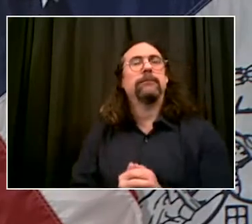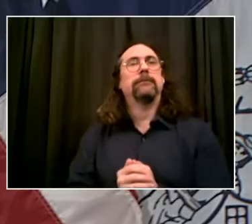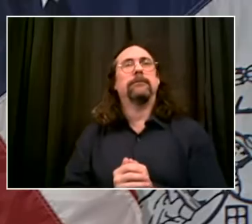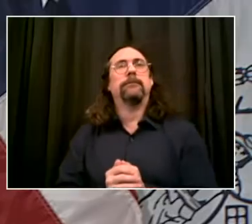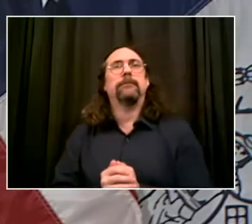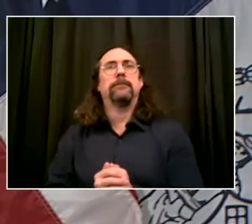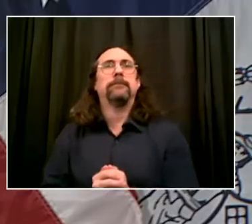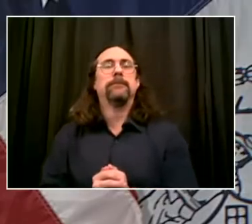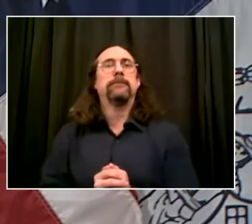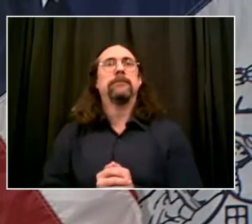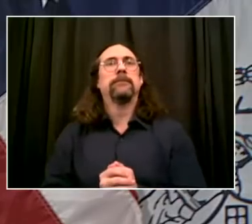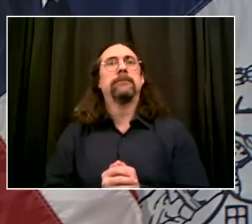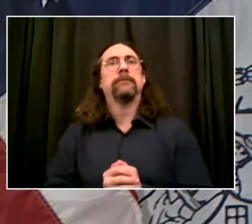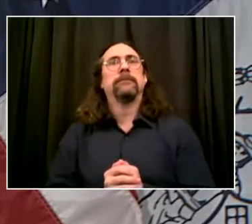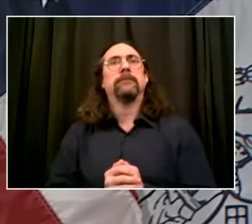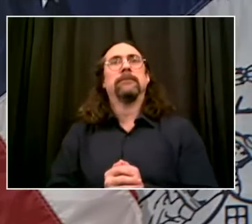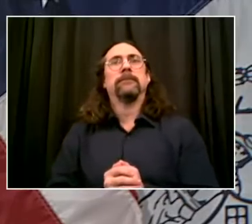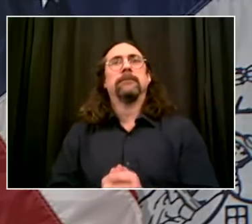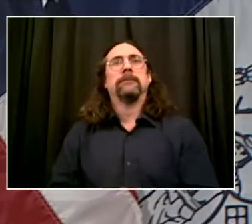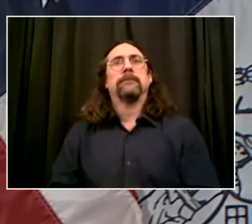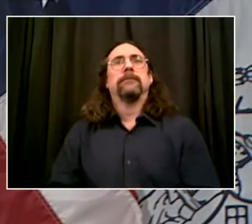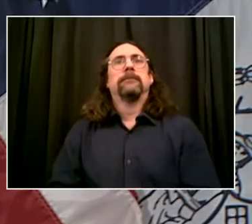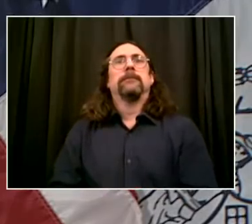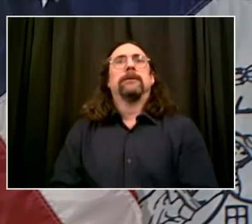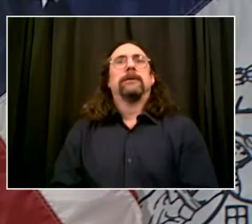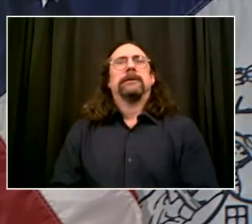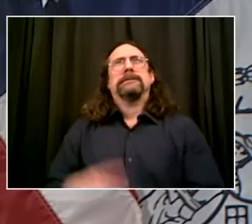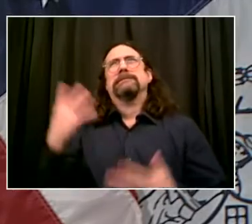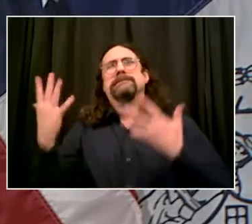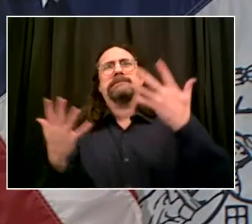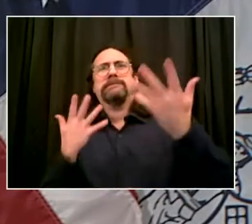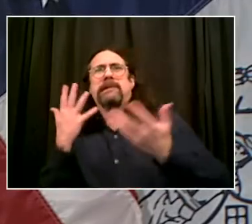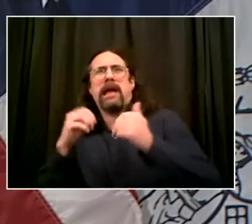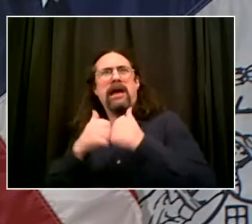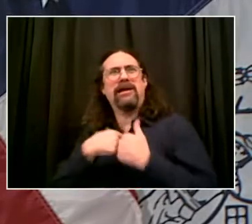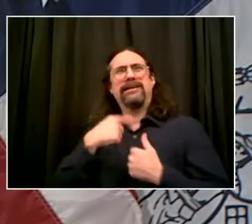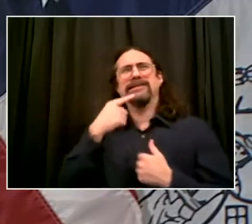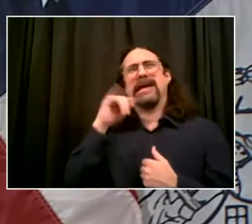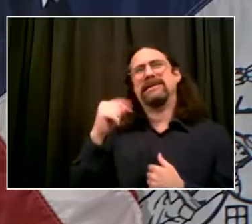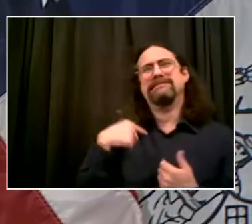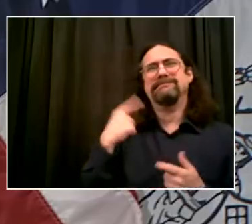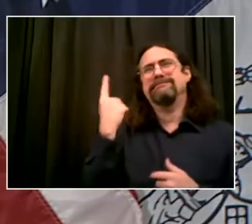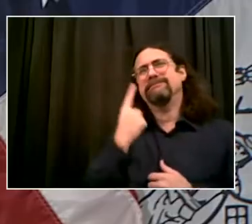YOU ARE TTALKINING ABOUT. IS THERE ANY SENSE, THE KIDS